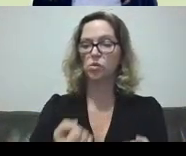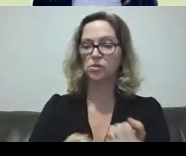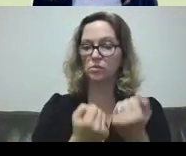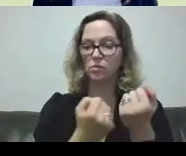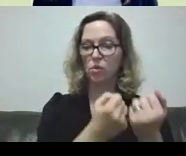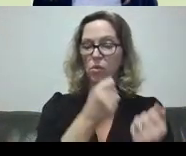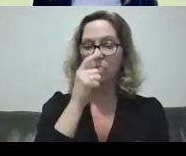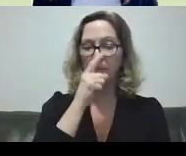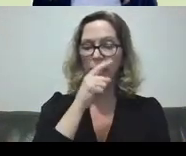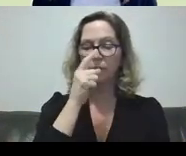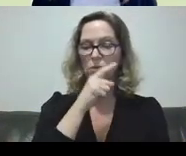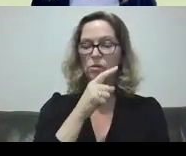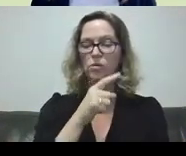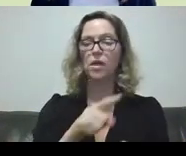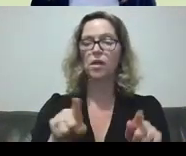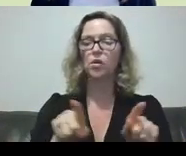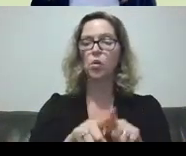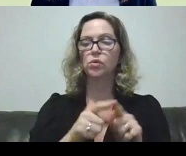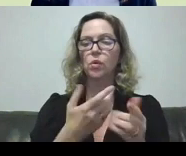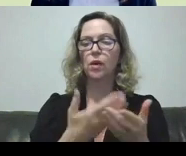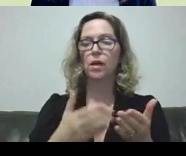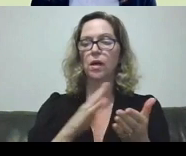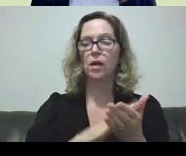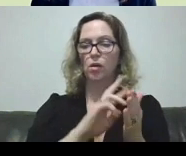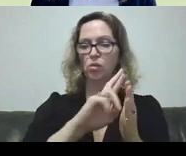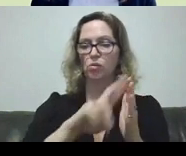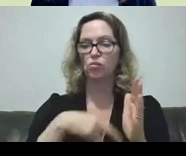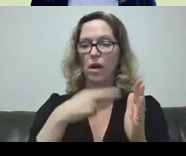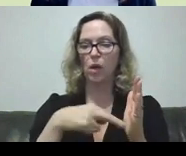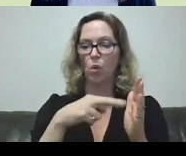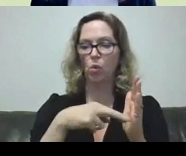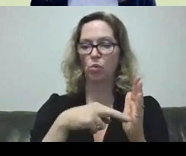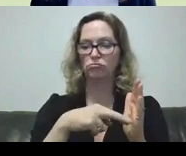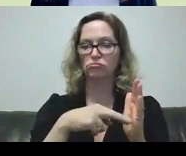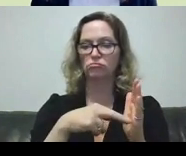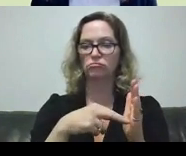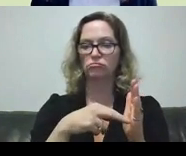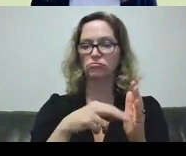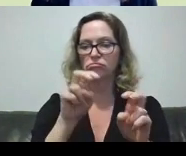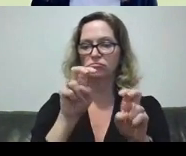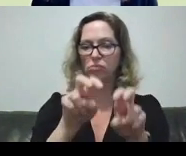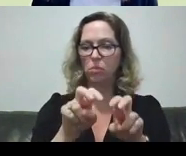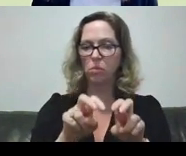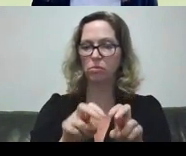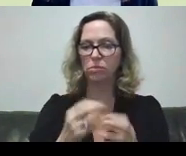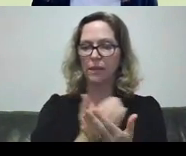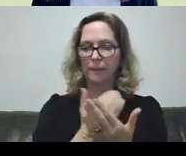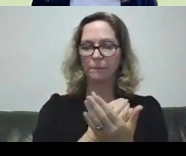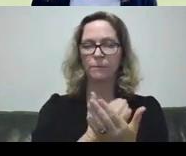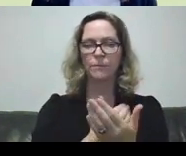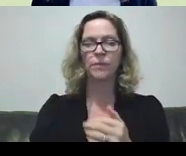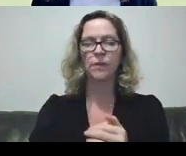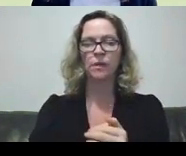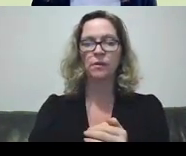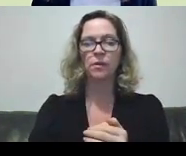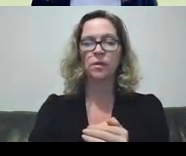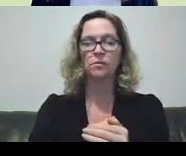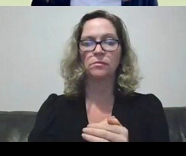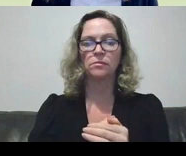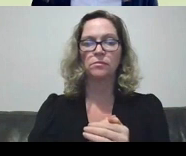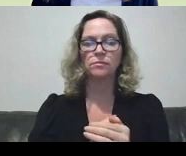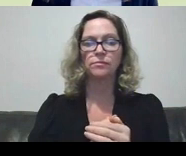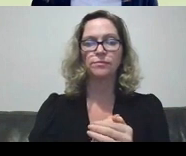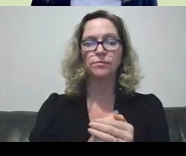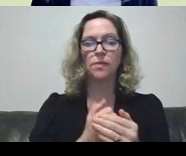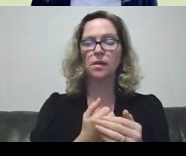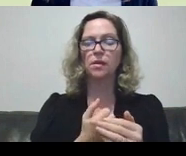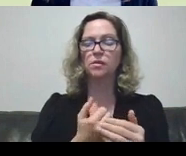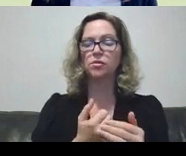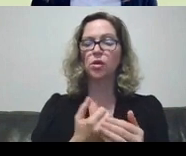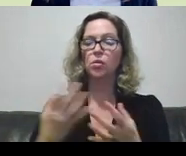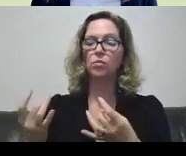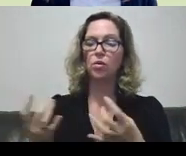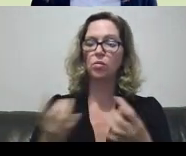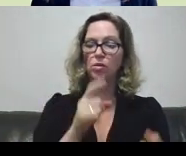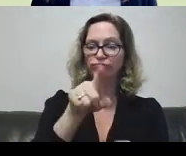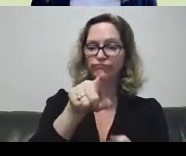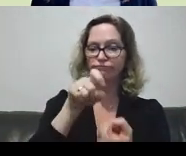well so preparing to engage services so finding a good providers and avoiding